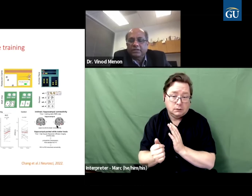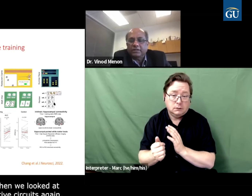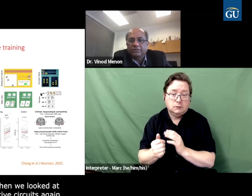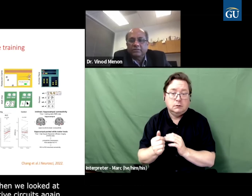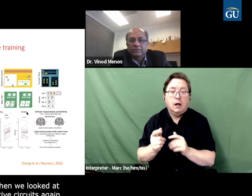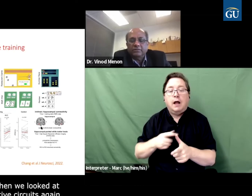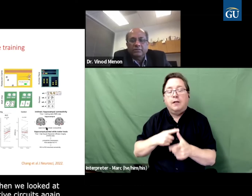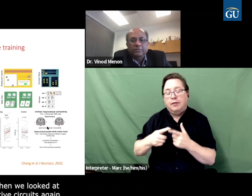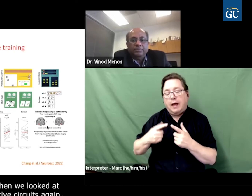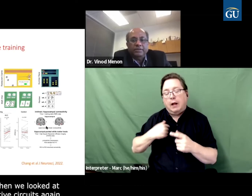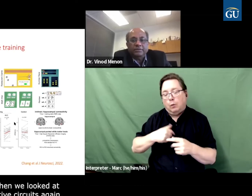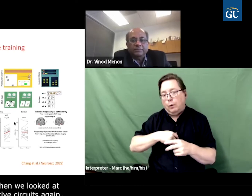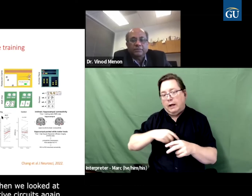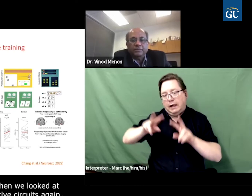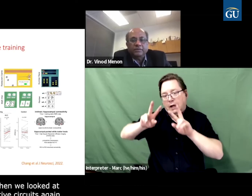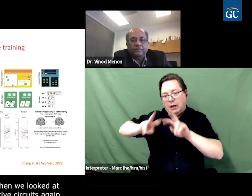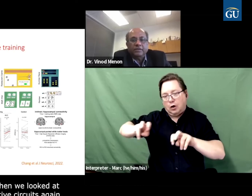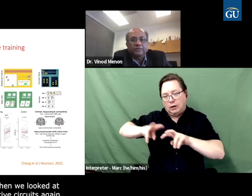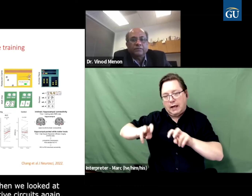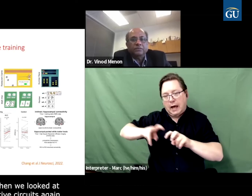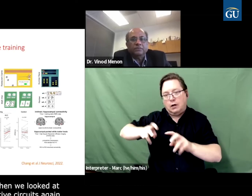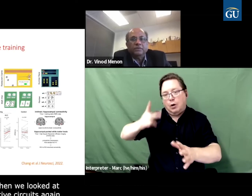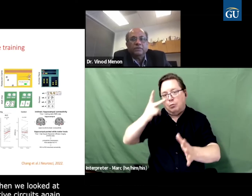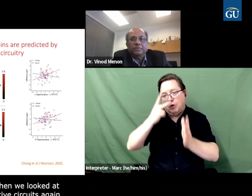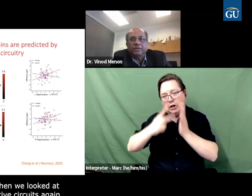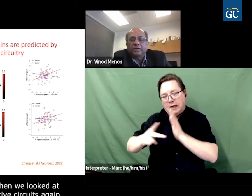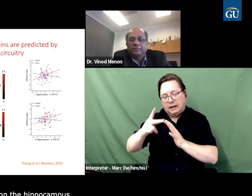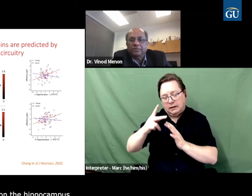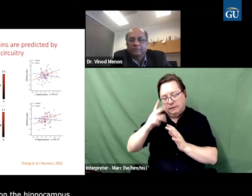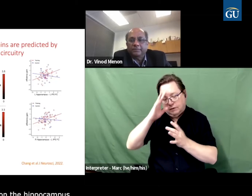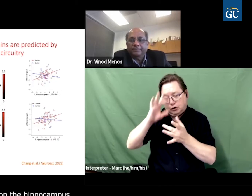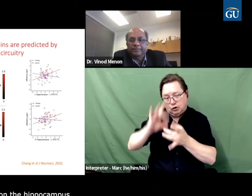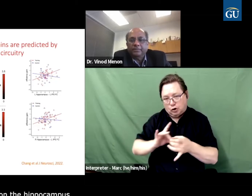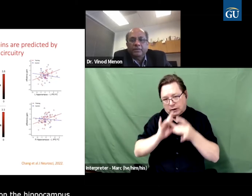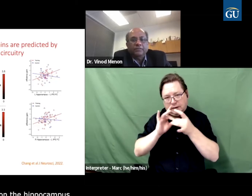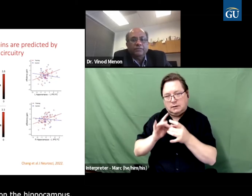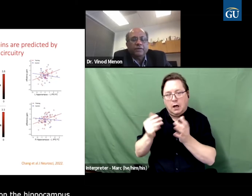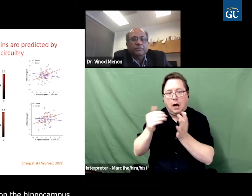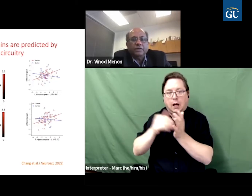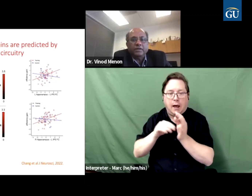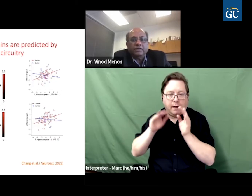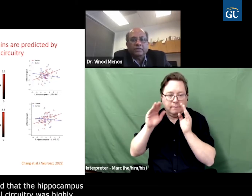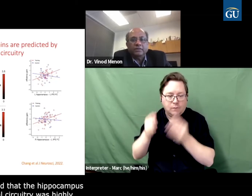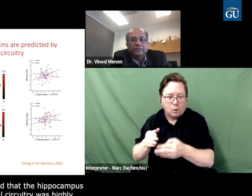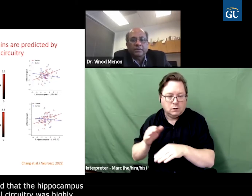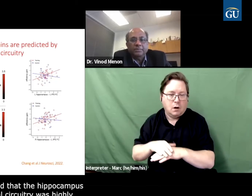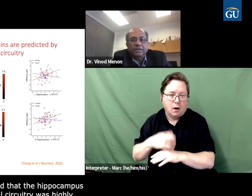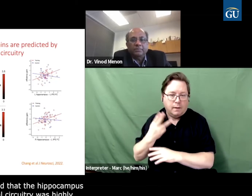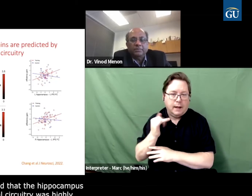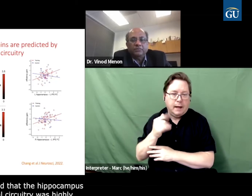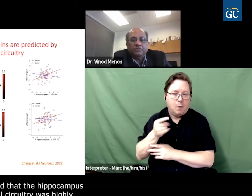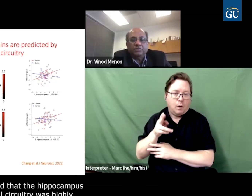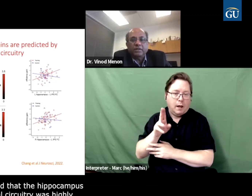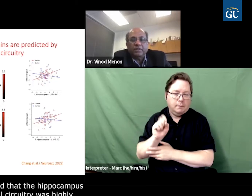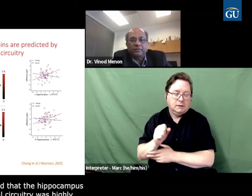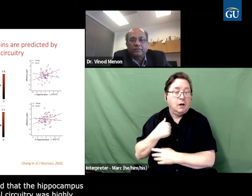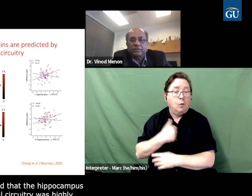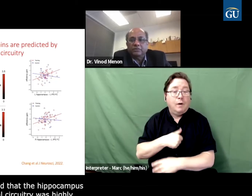and then we looked at predictive circuits again focusing on the hippocampus